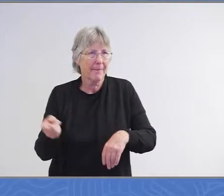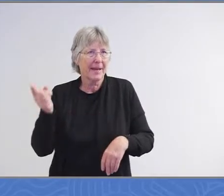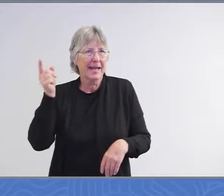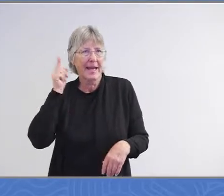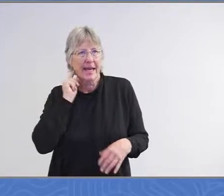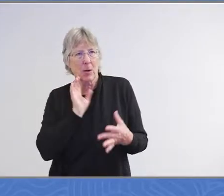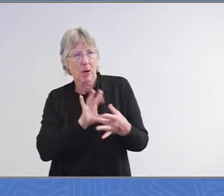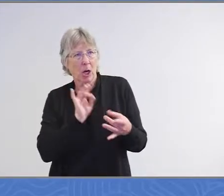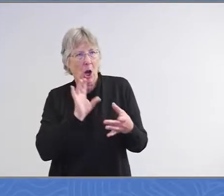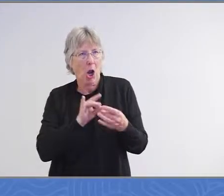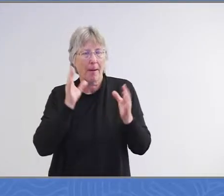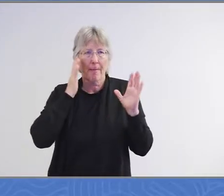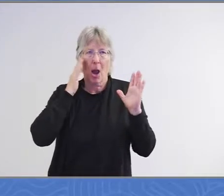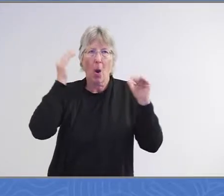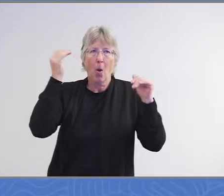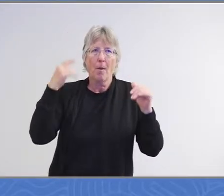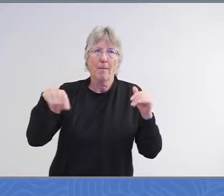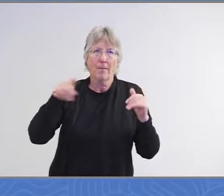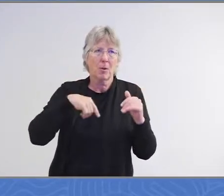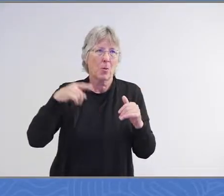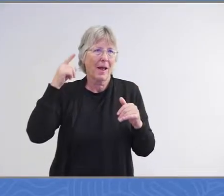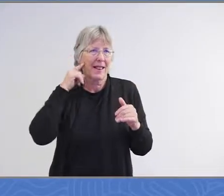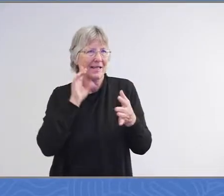and we hope that you'll take our comments into consideration.